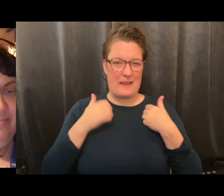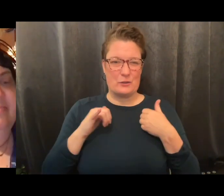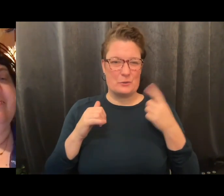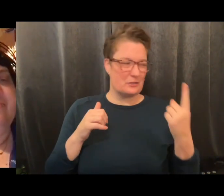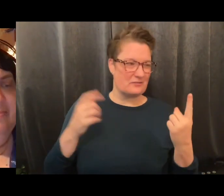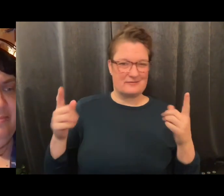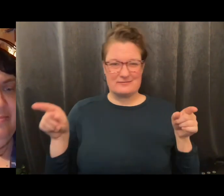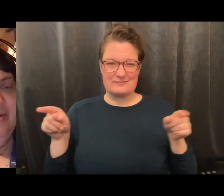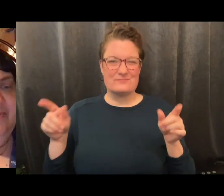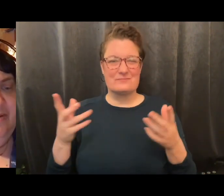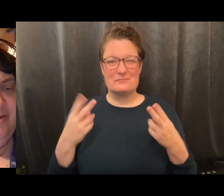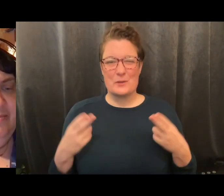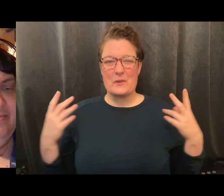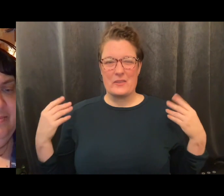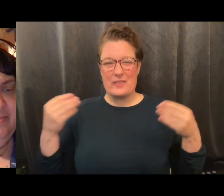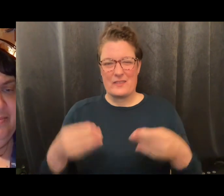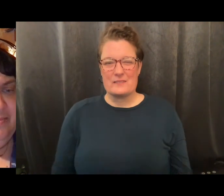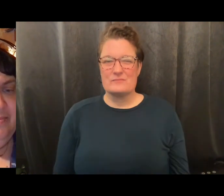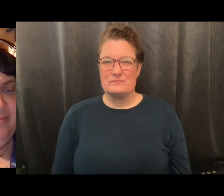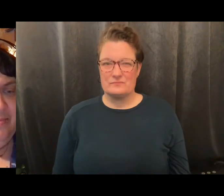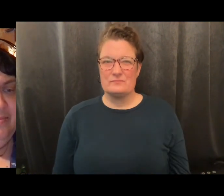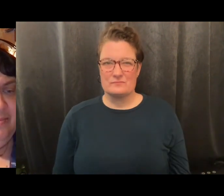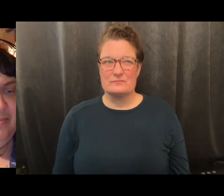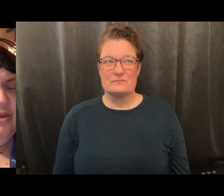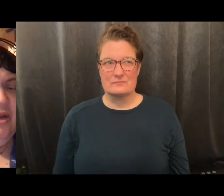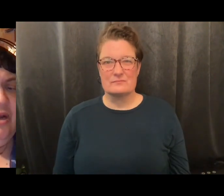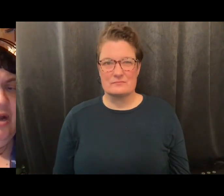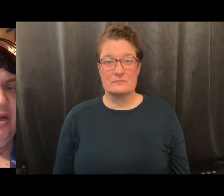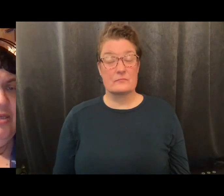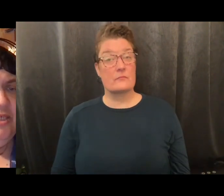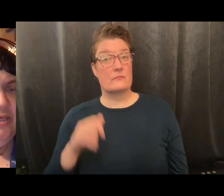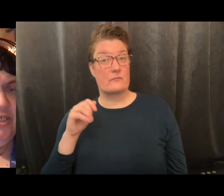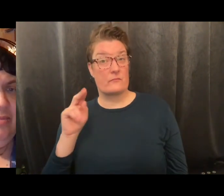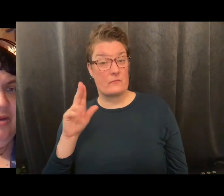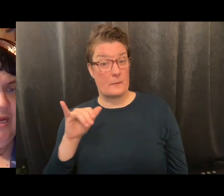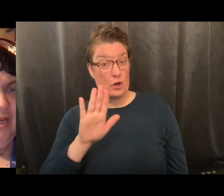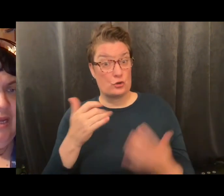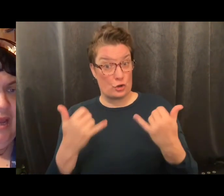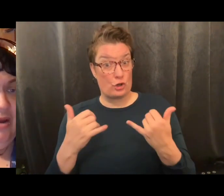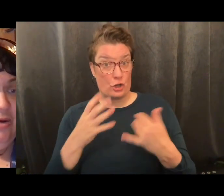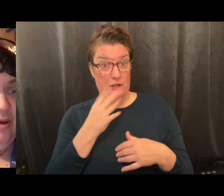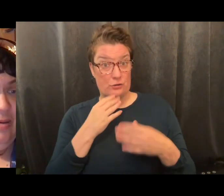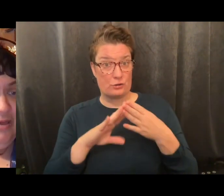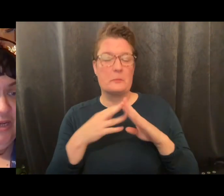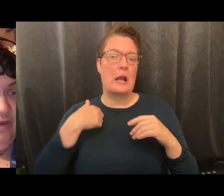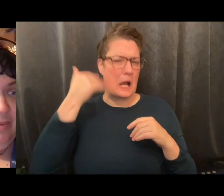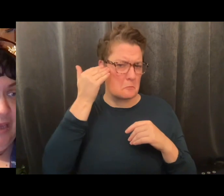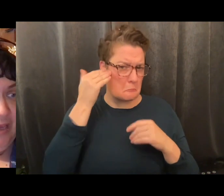Melissa: Yeah. Nomy: So your current Jewish community, I know about JVP and would love to hear more about that.